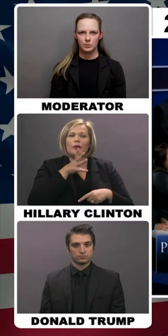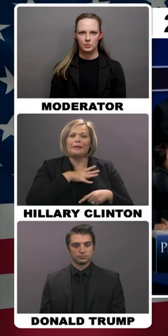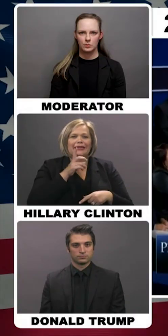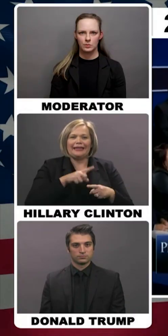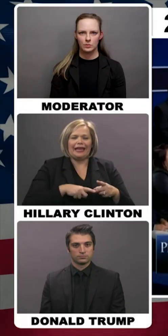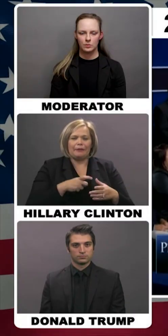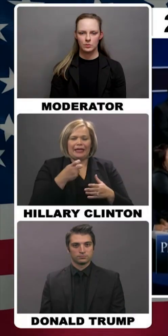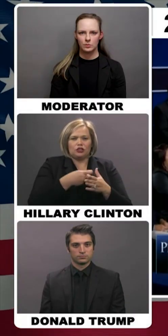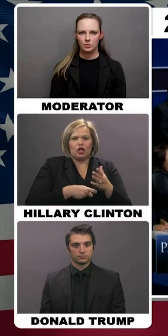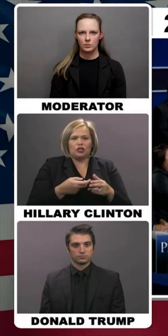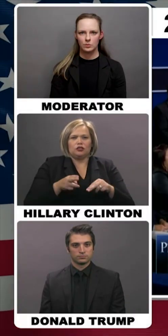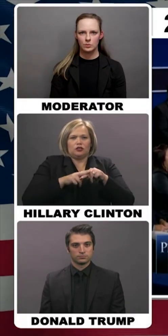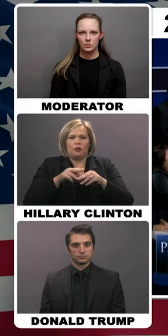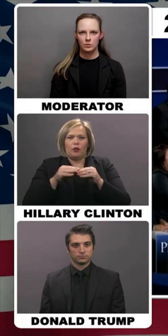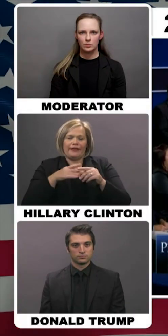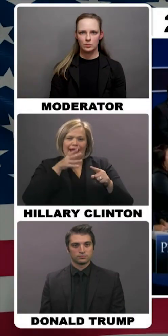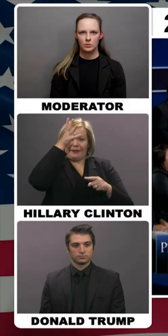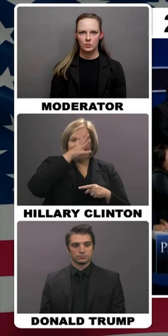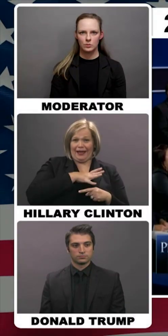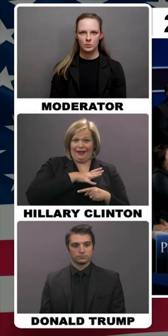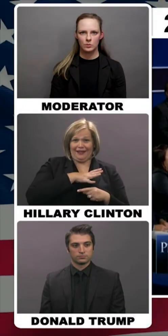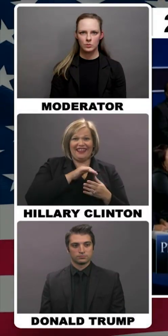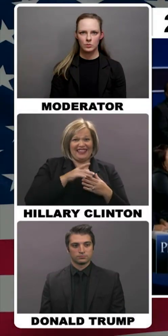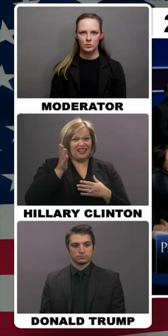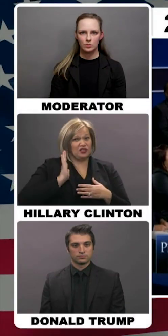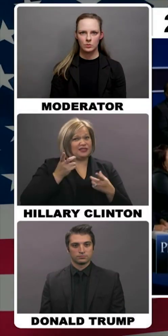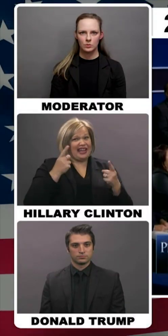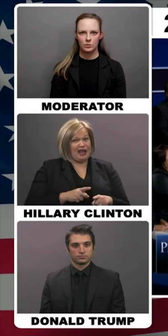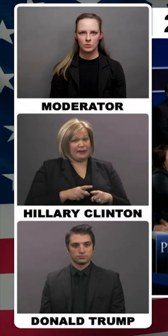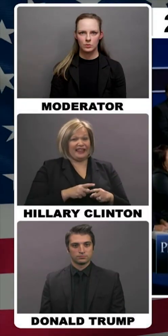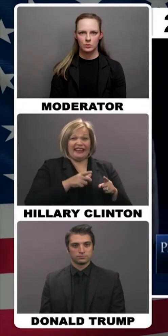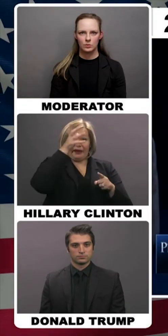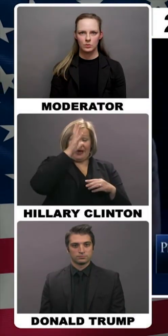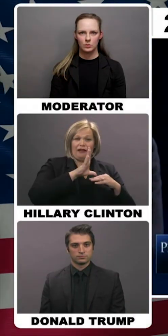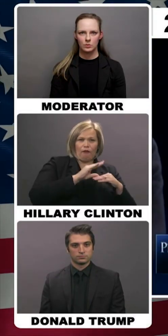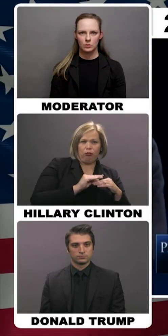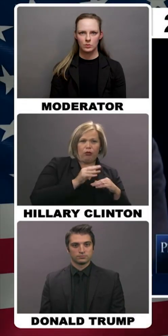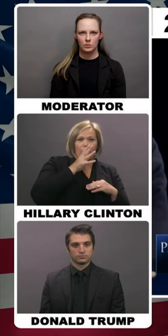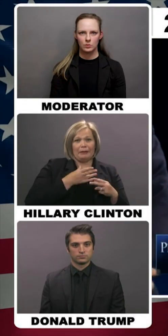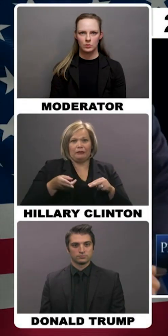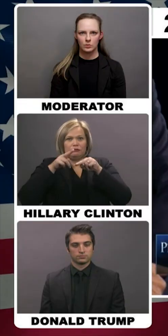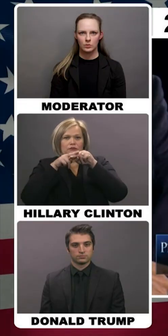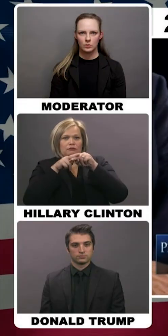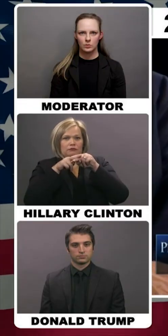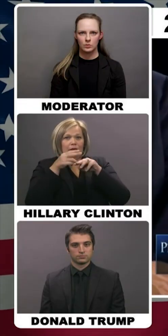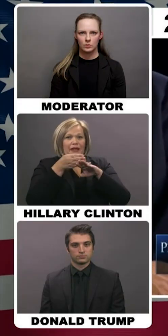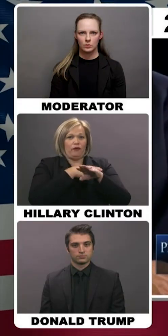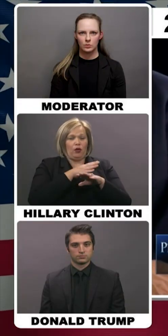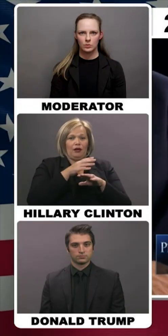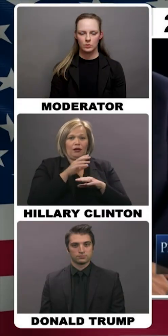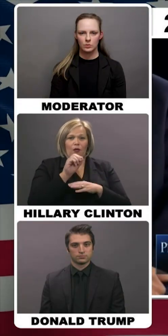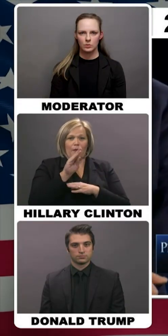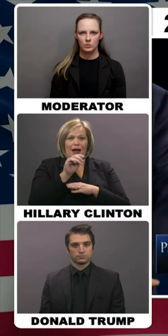for our health insurance, which is the way it used to be before the Affordable Care Act. Number four, if you're under 26